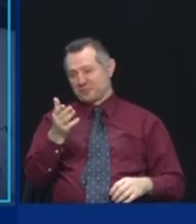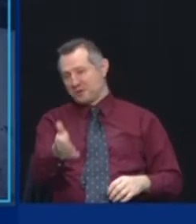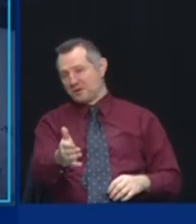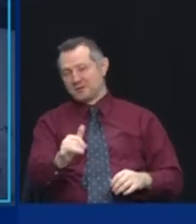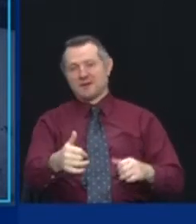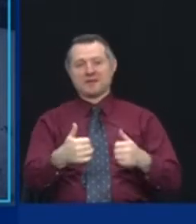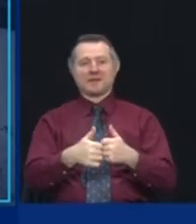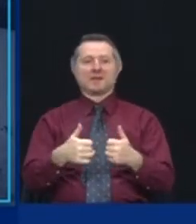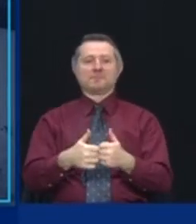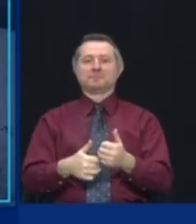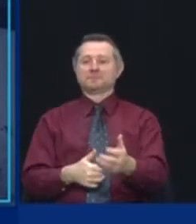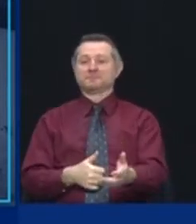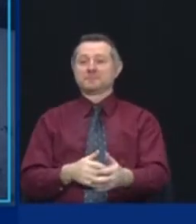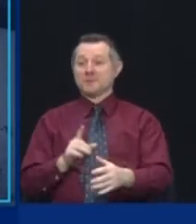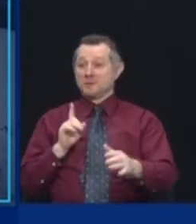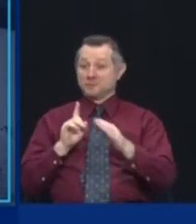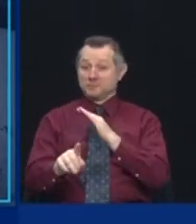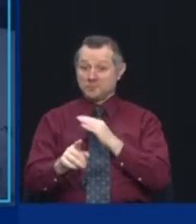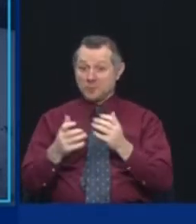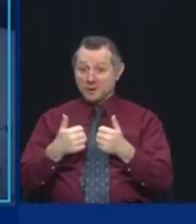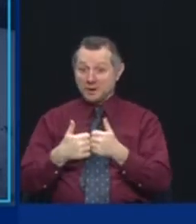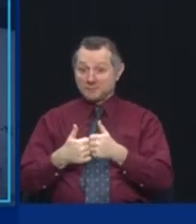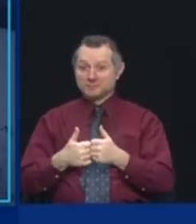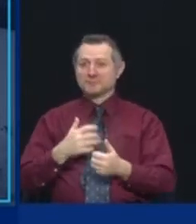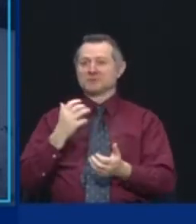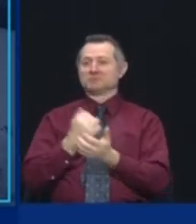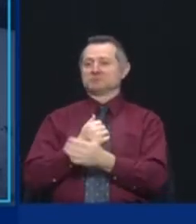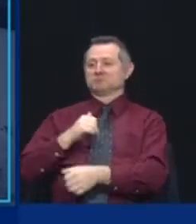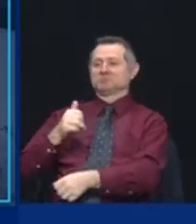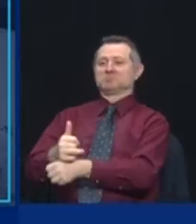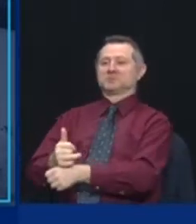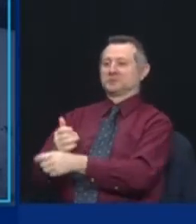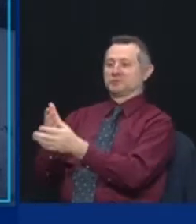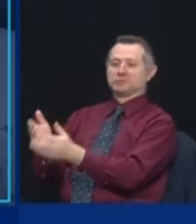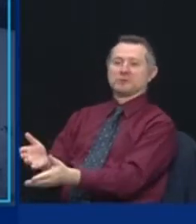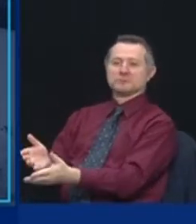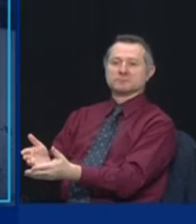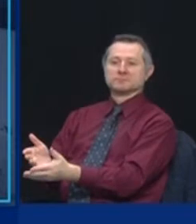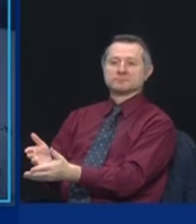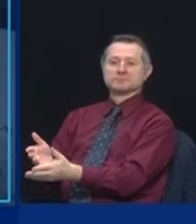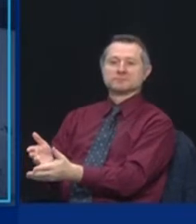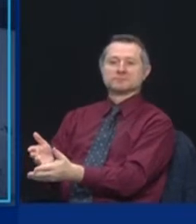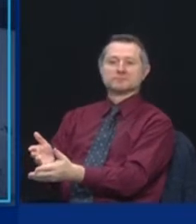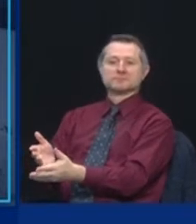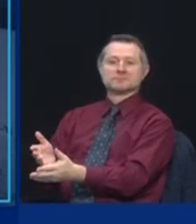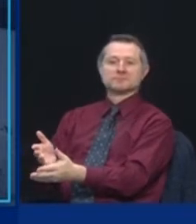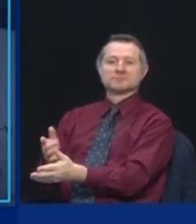AND THEY HAVE TEAMED UP. YOU CAN GET A VACCINE AT THE GAME.